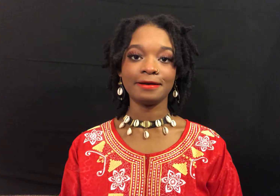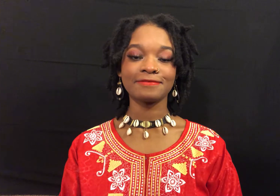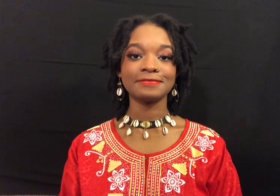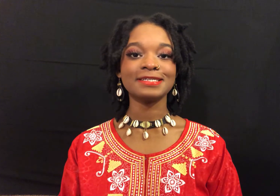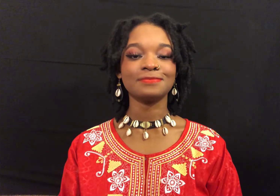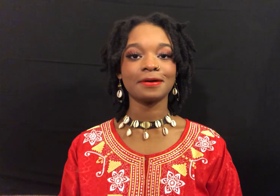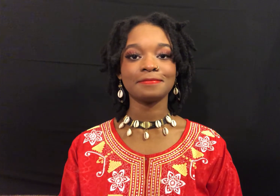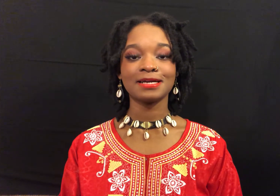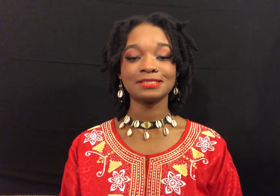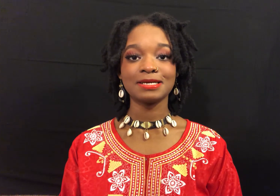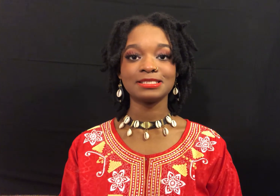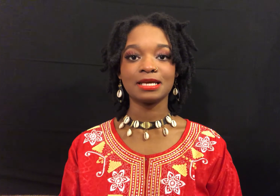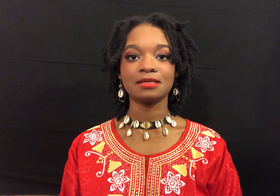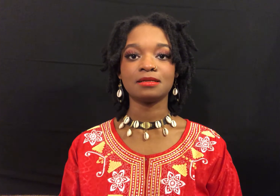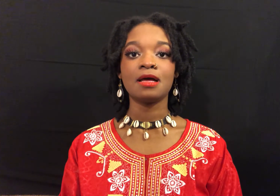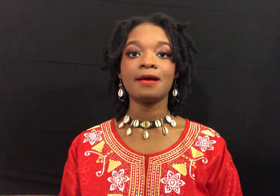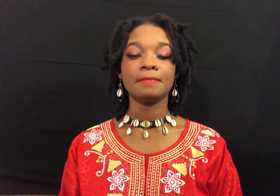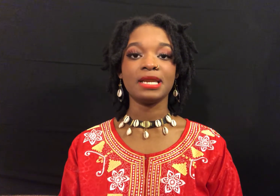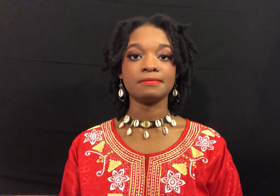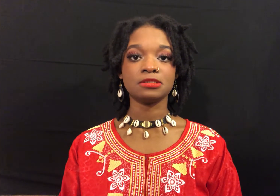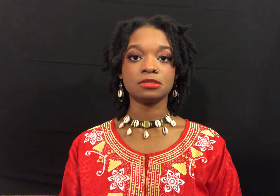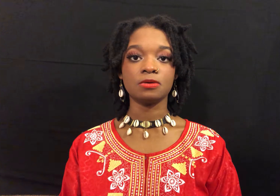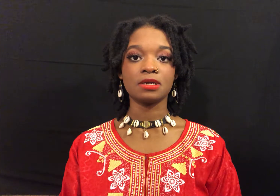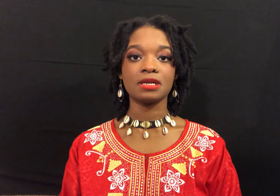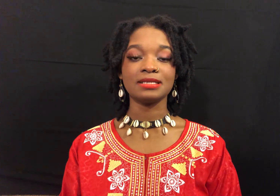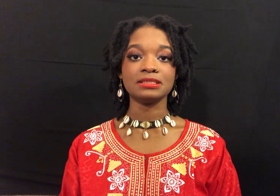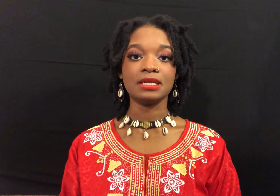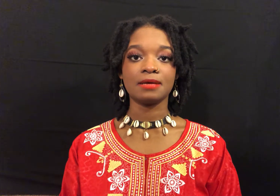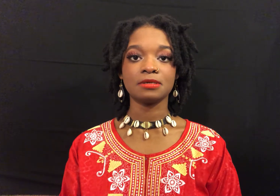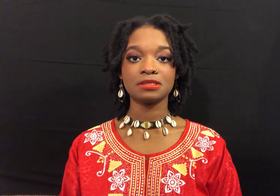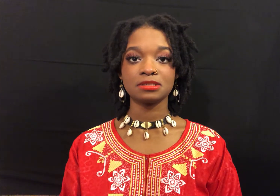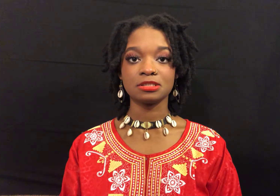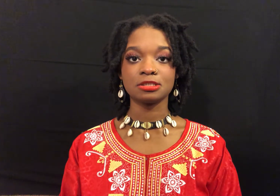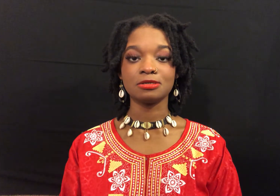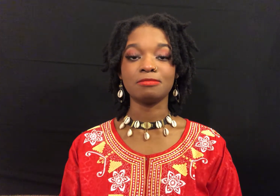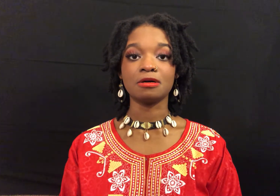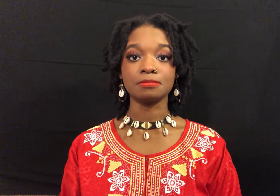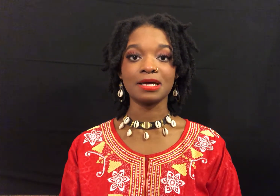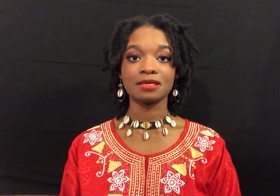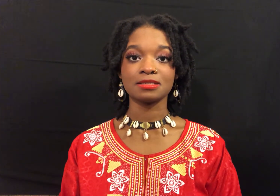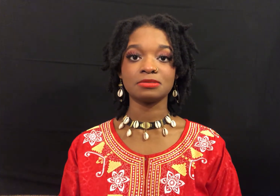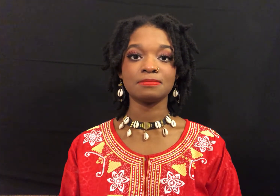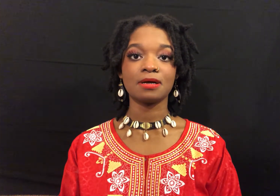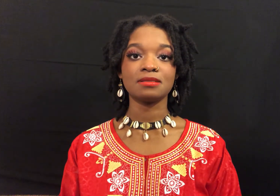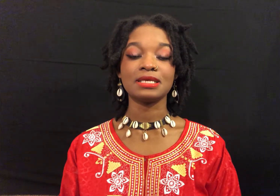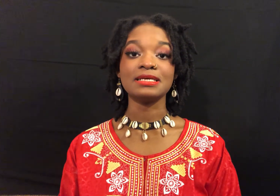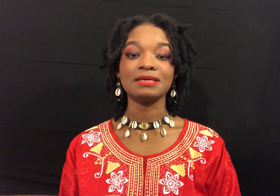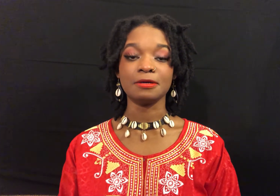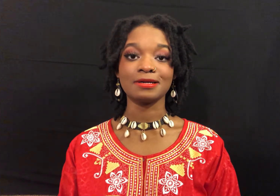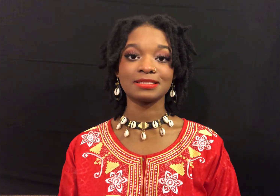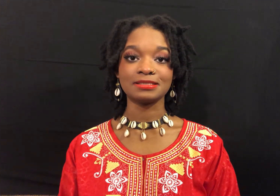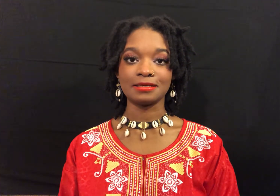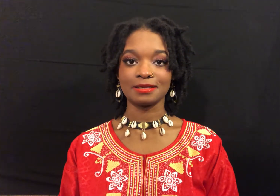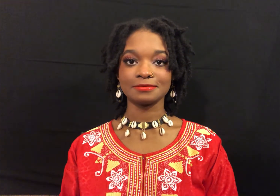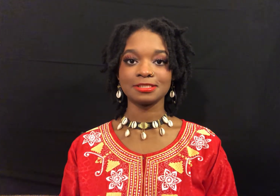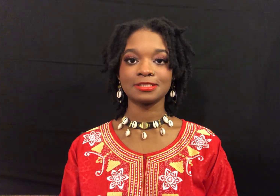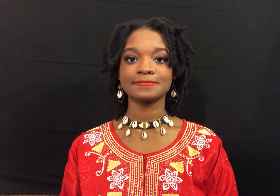Hi everyone, welcome back to my channel. My name is Jordan, and today I'm going to teach you about Black History Month in American Sign Language.